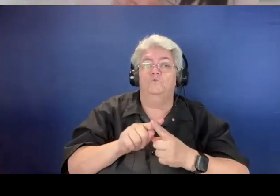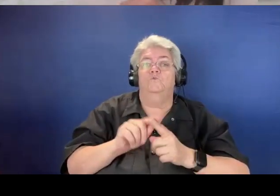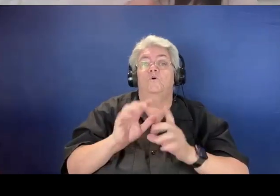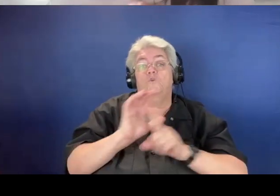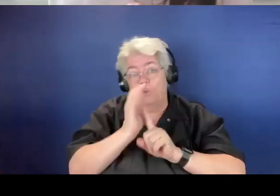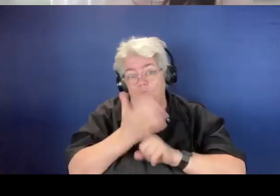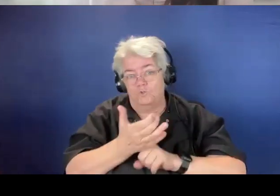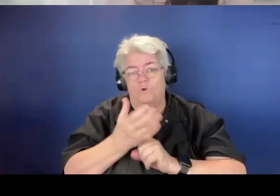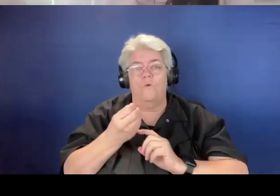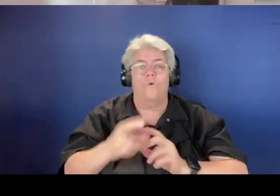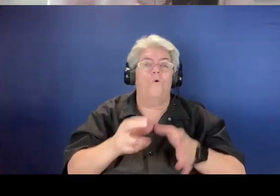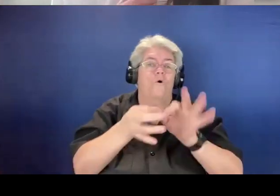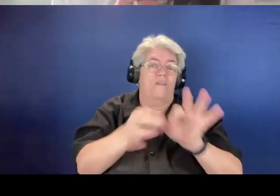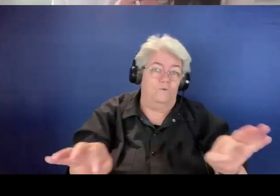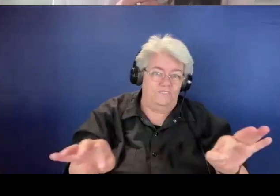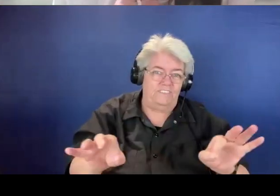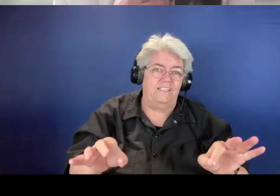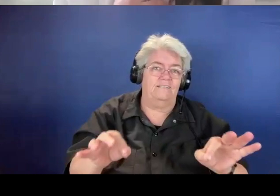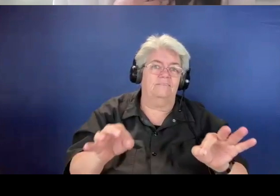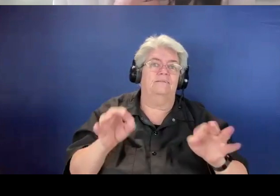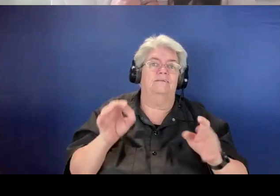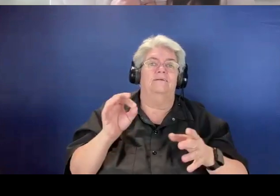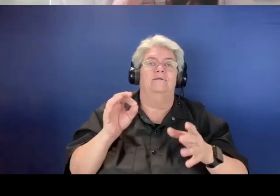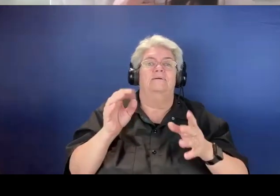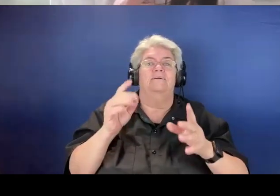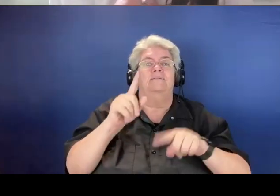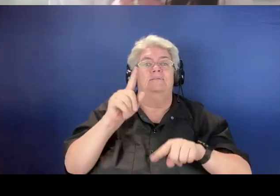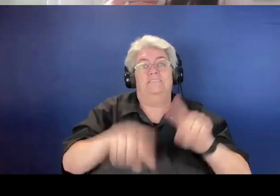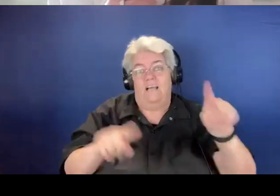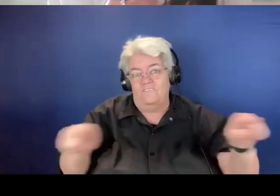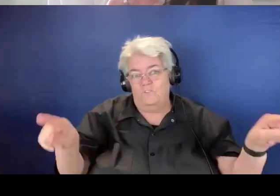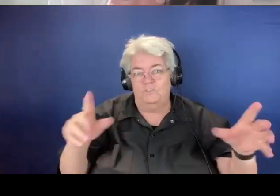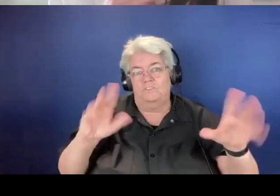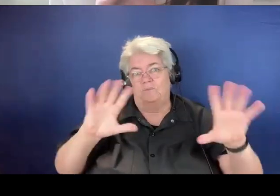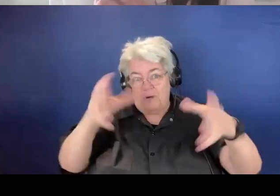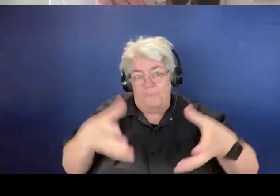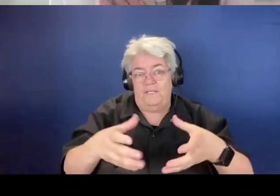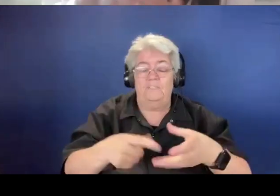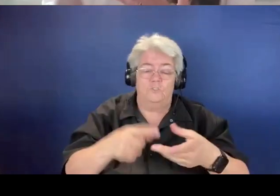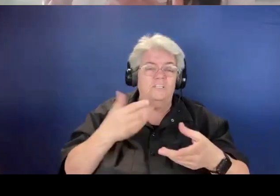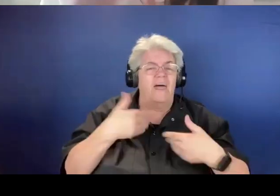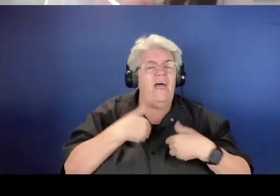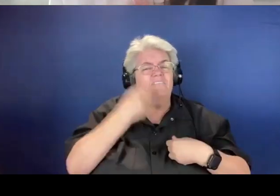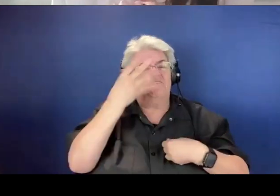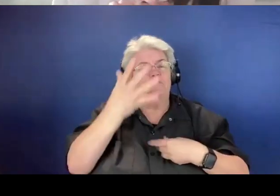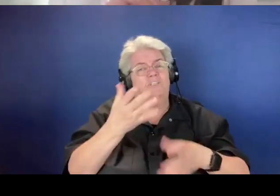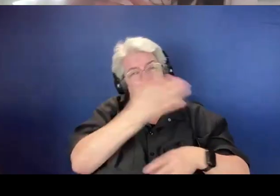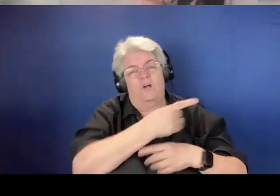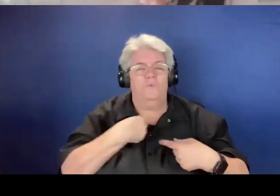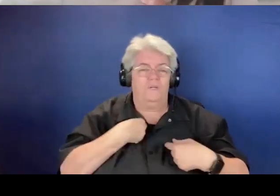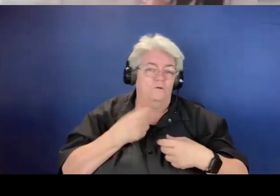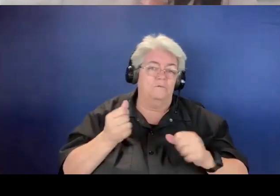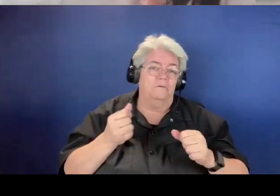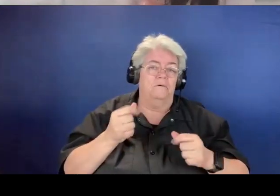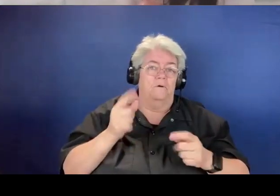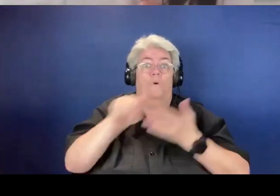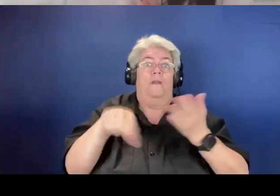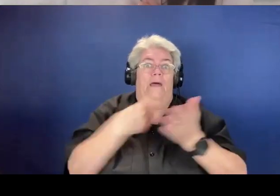That could also be a presentation in of itself, but there are resources out there that allow you to better support them.